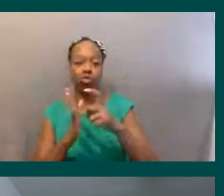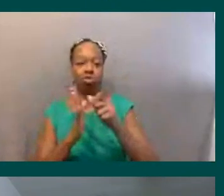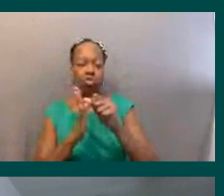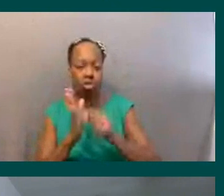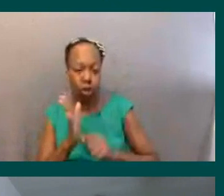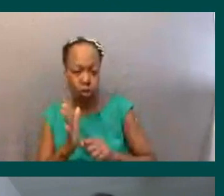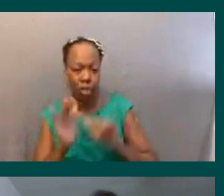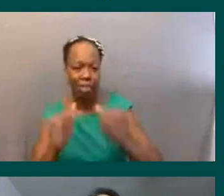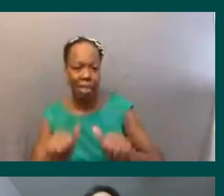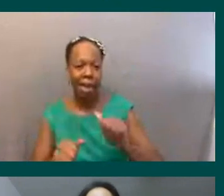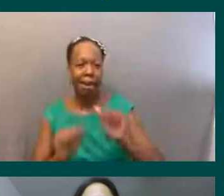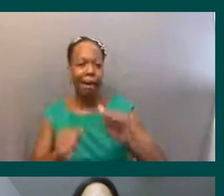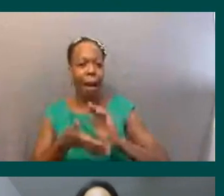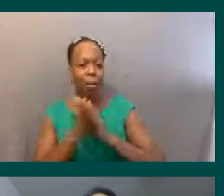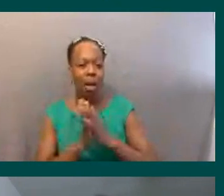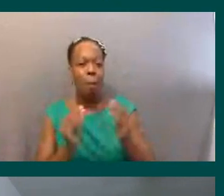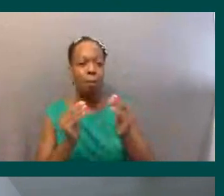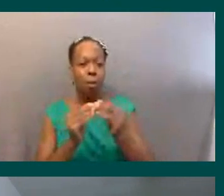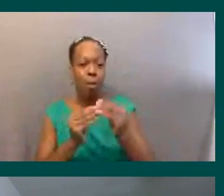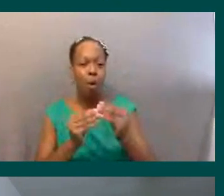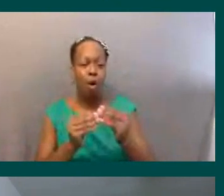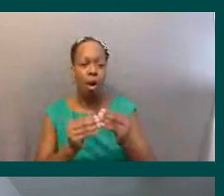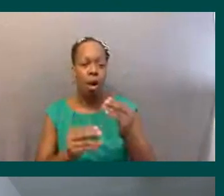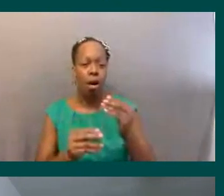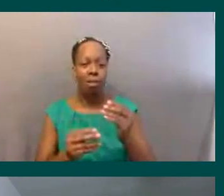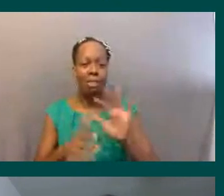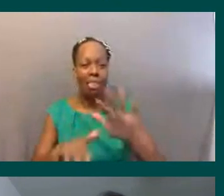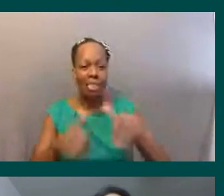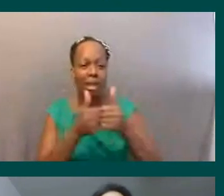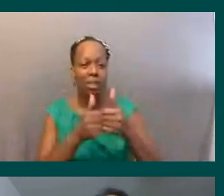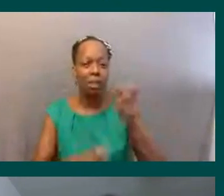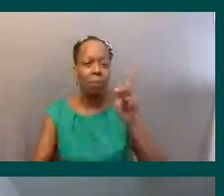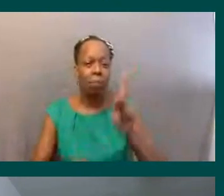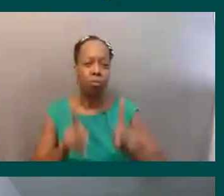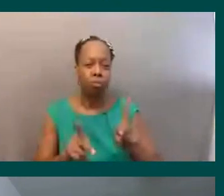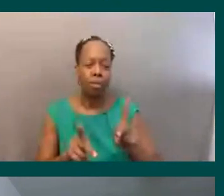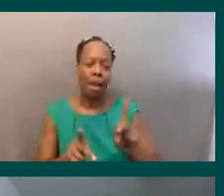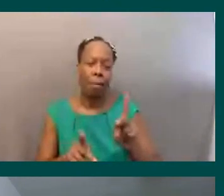that impacts the trials, comfort care and sometimes life.